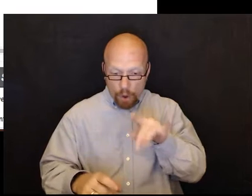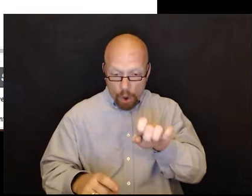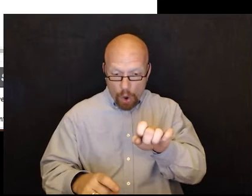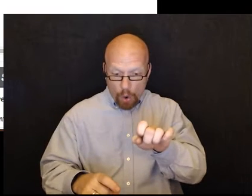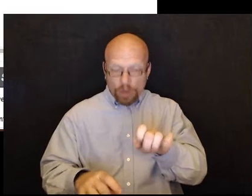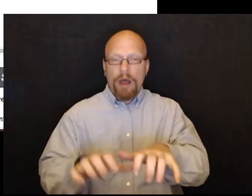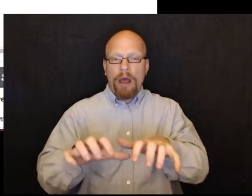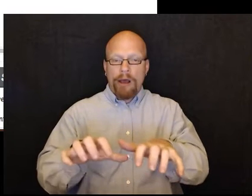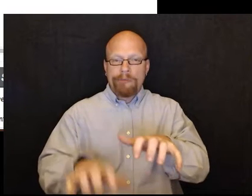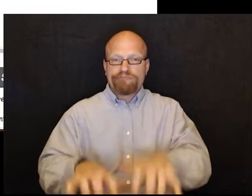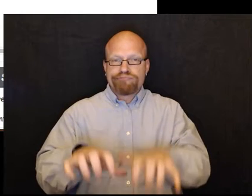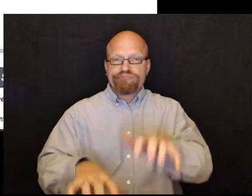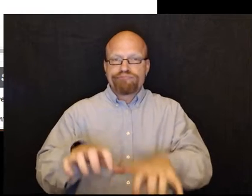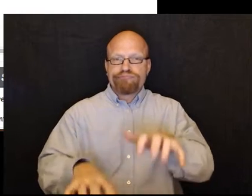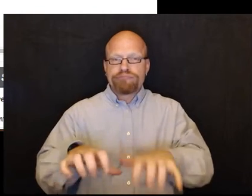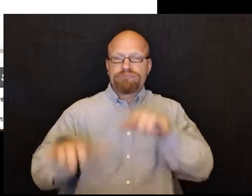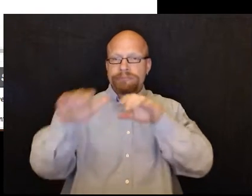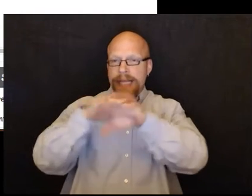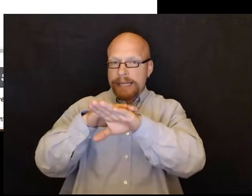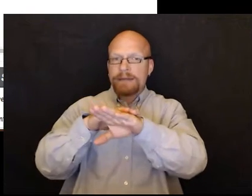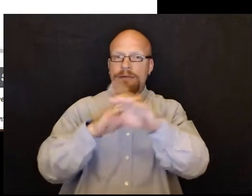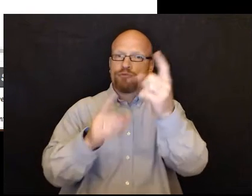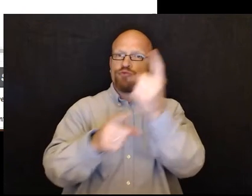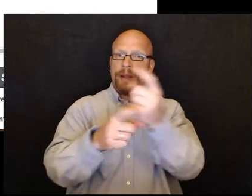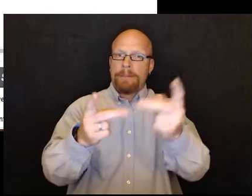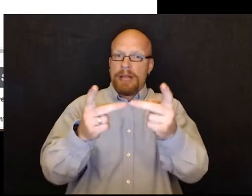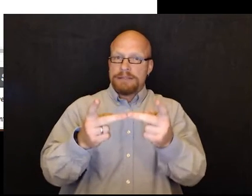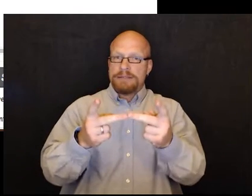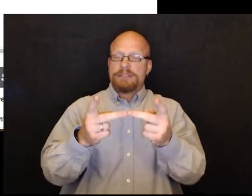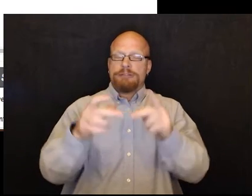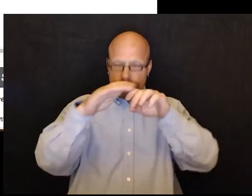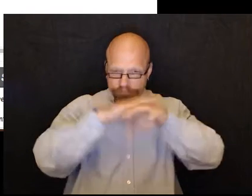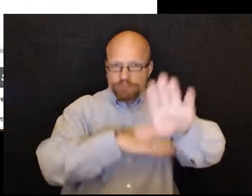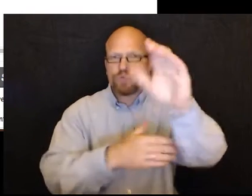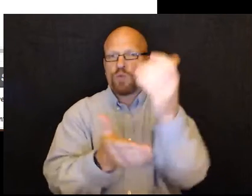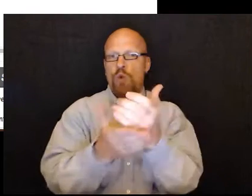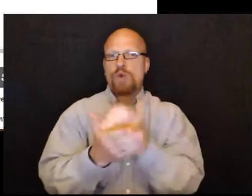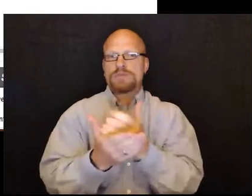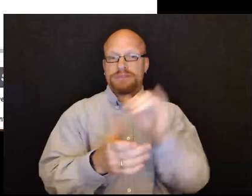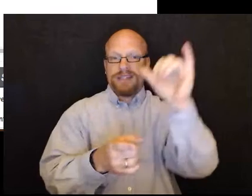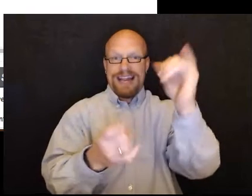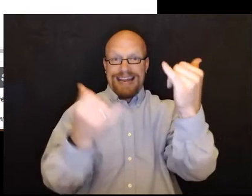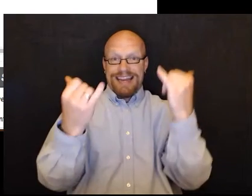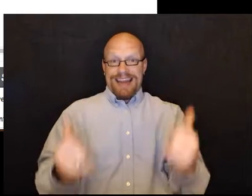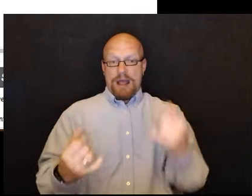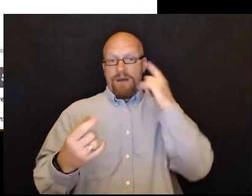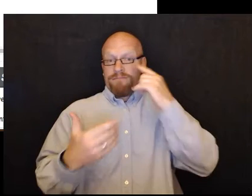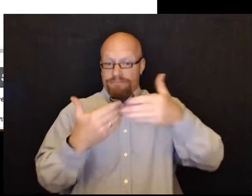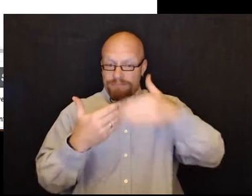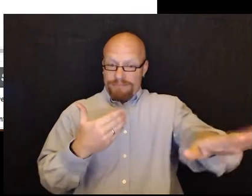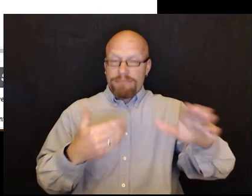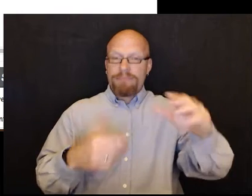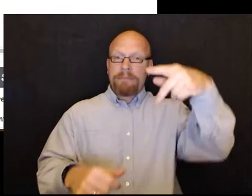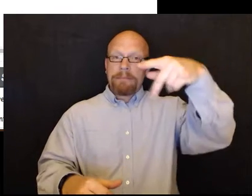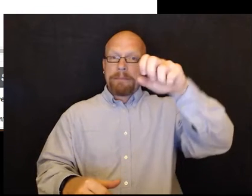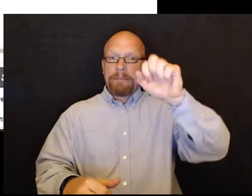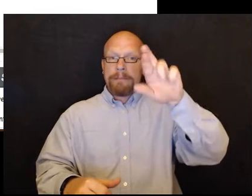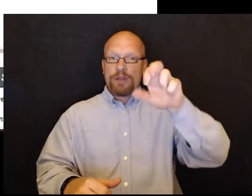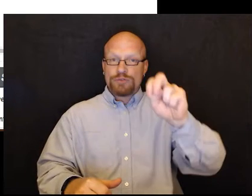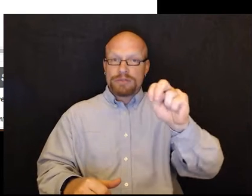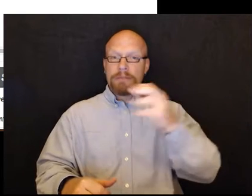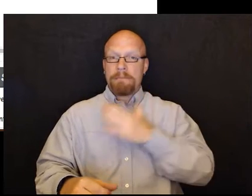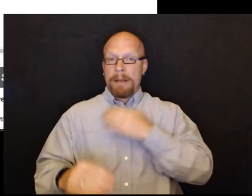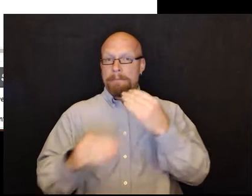if you go there physically you'll get a cardboard access code thing and